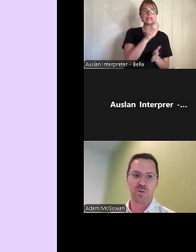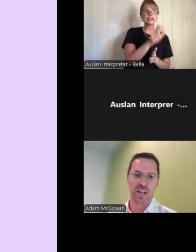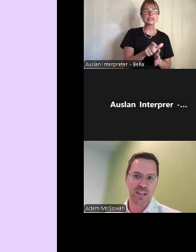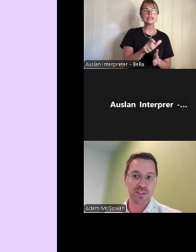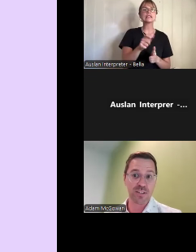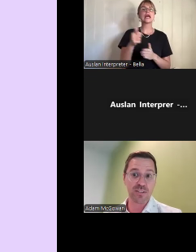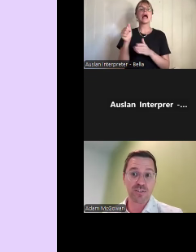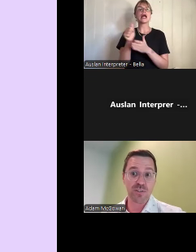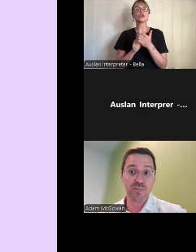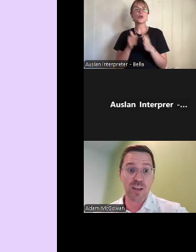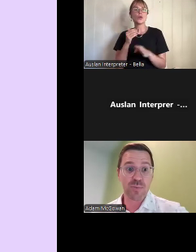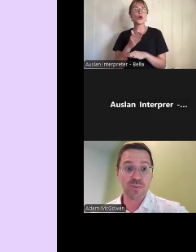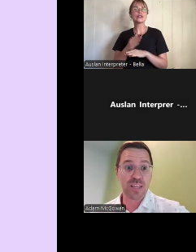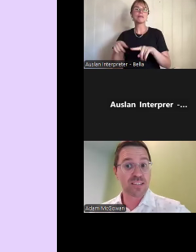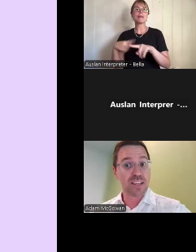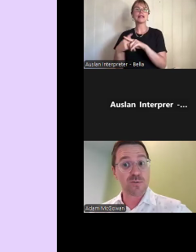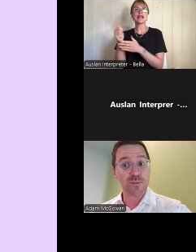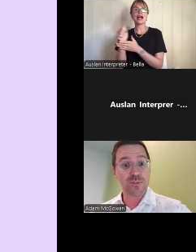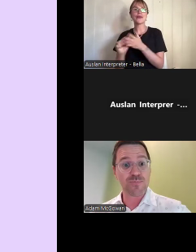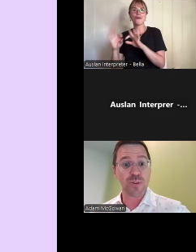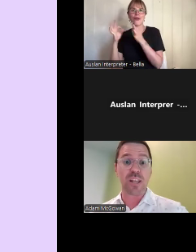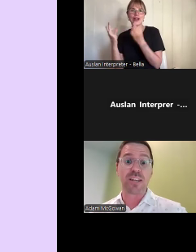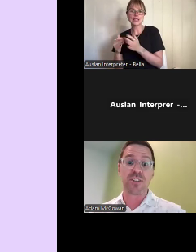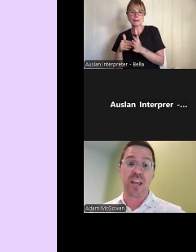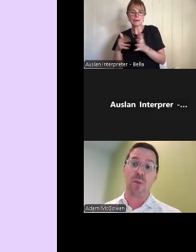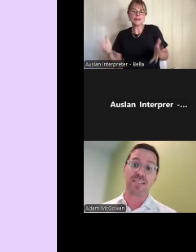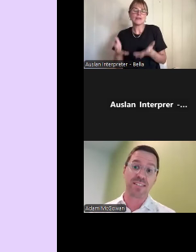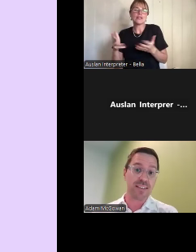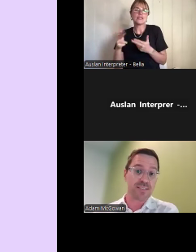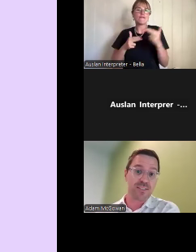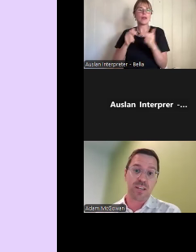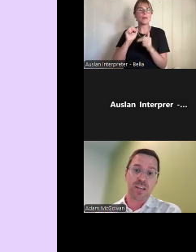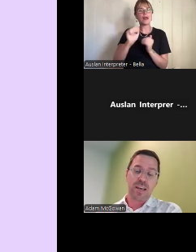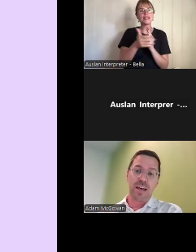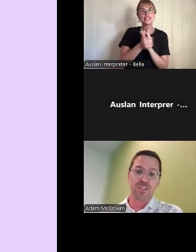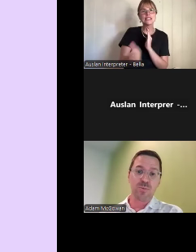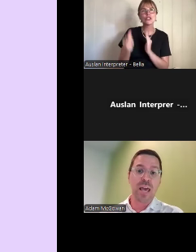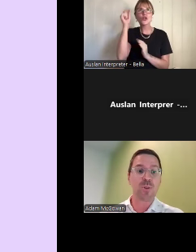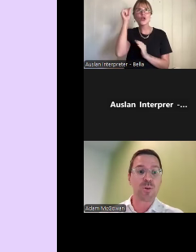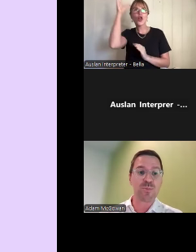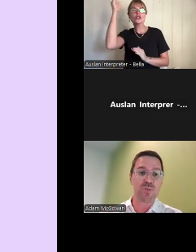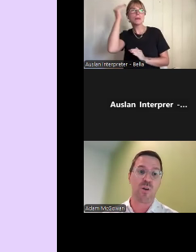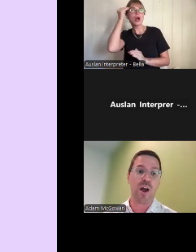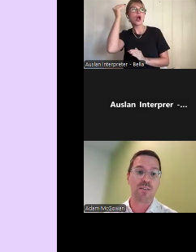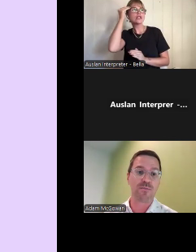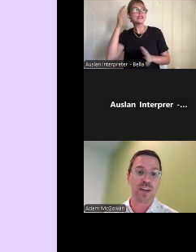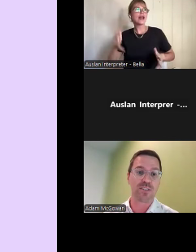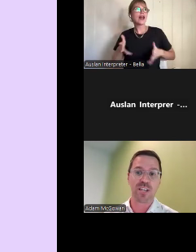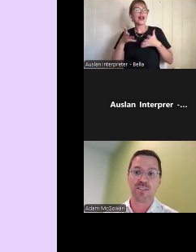organisations to develop their skills, knowledge and mindsets to enable them to thrive and achieve